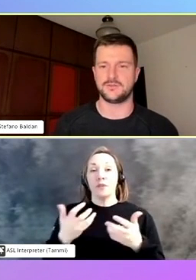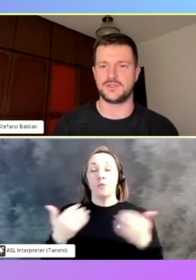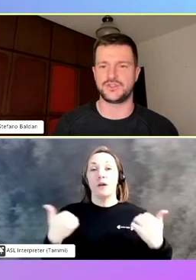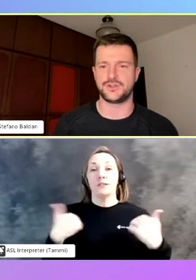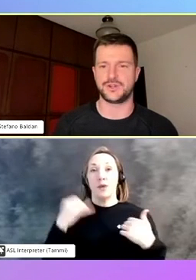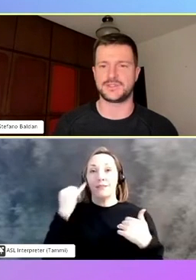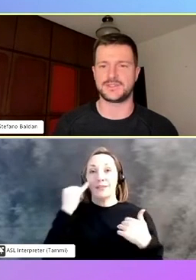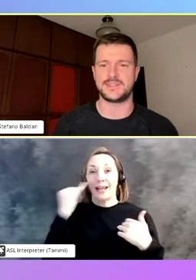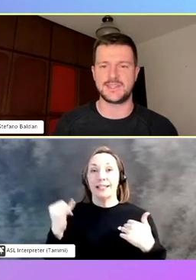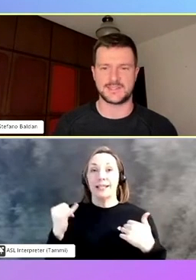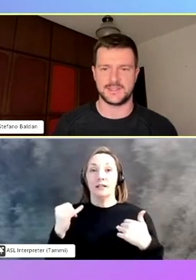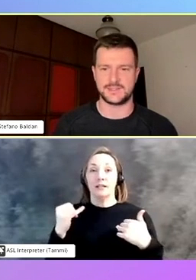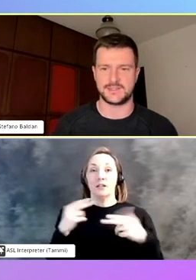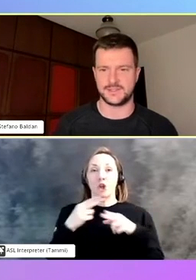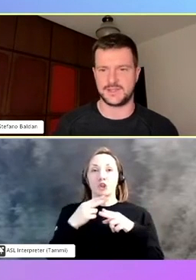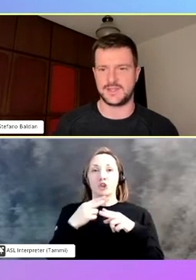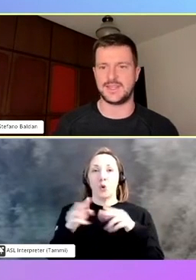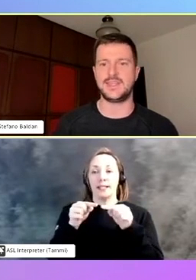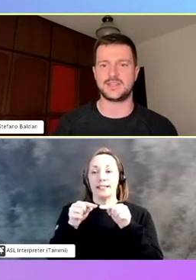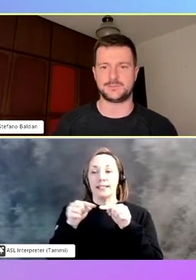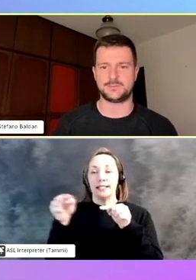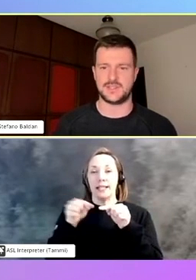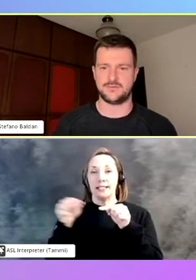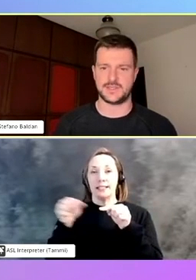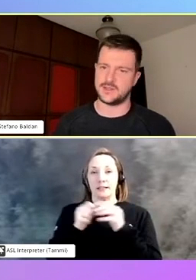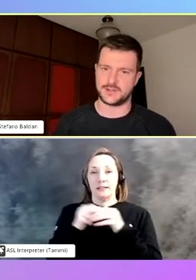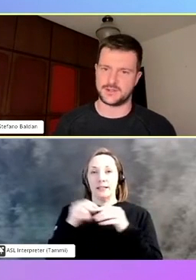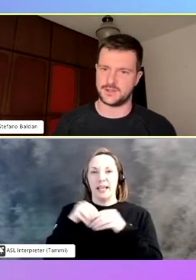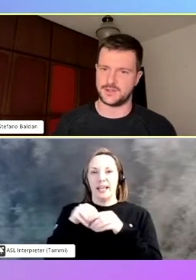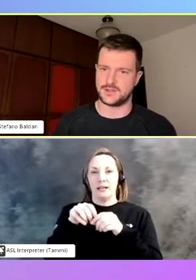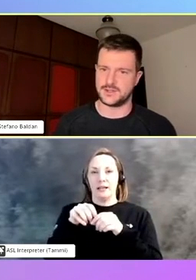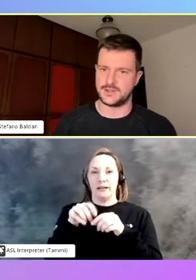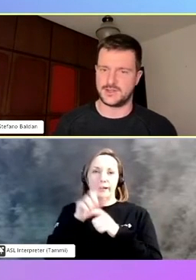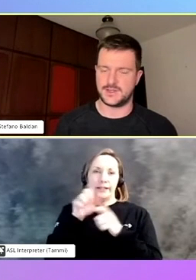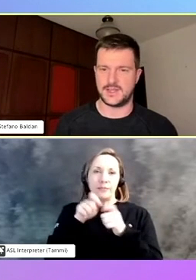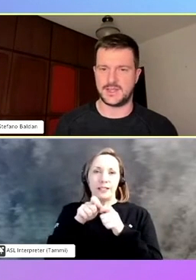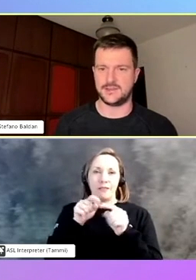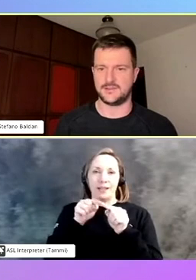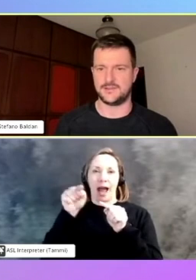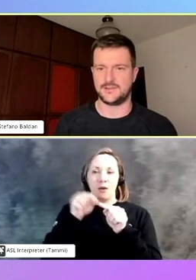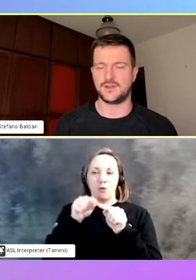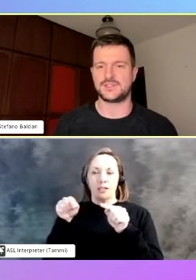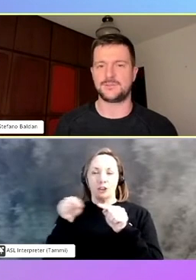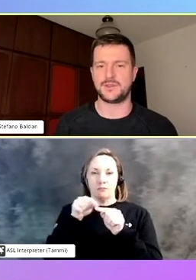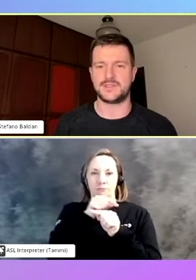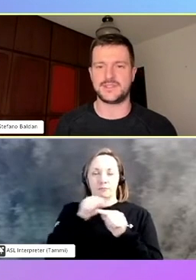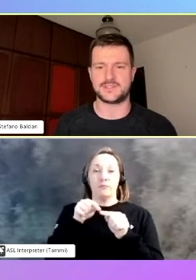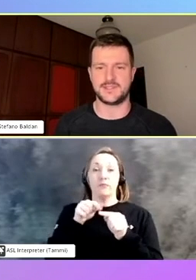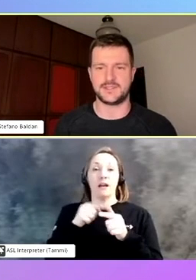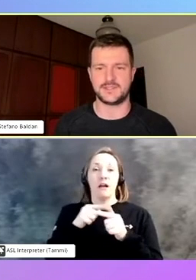and we recommended that would I say you get an audit done once per year. We feel it's not a great idea to have a big bundle that reveals hundreds